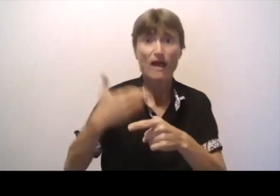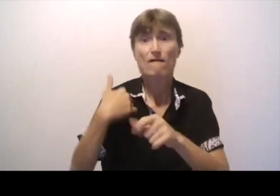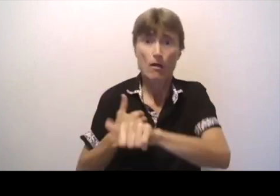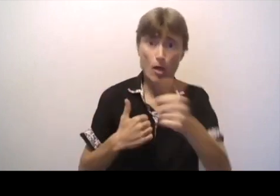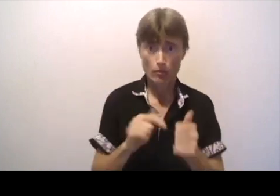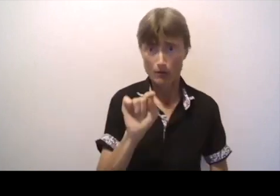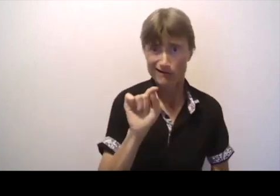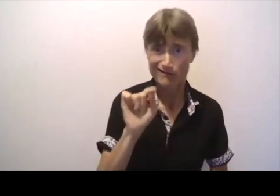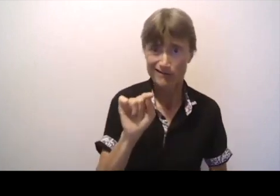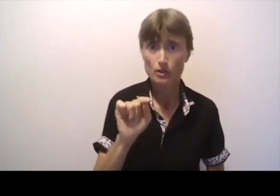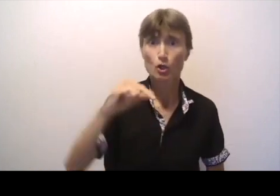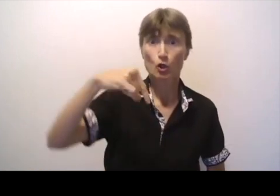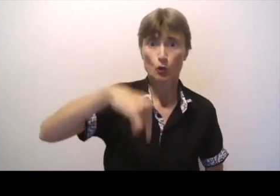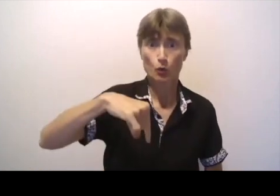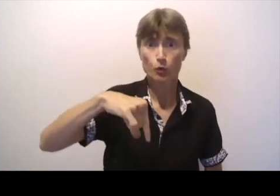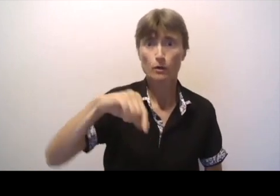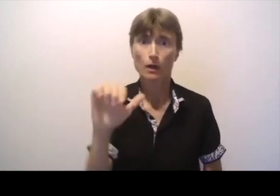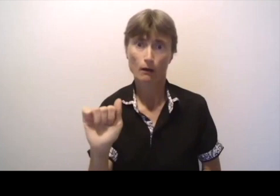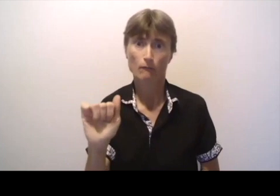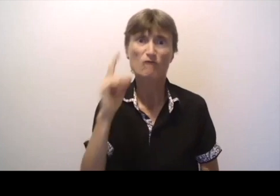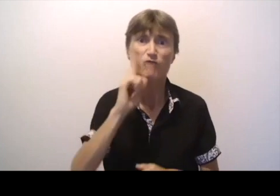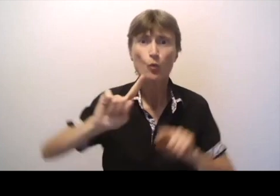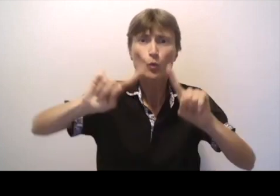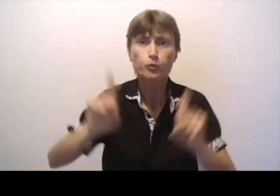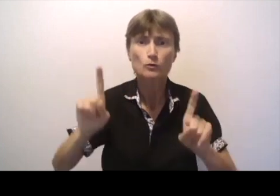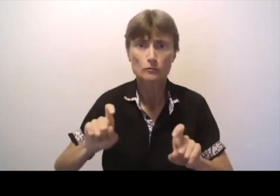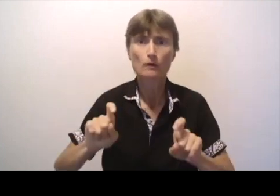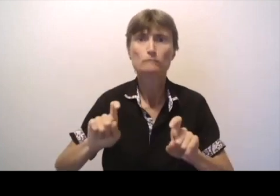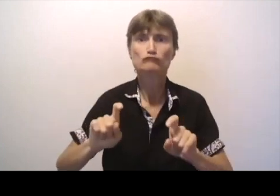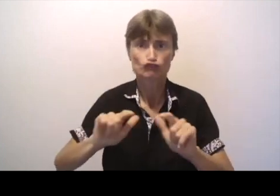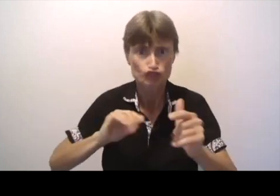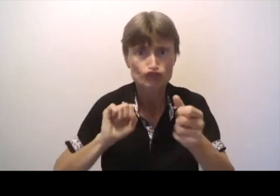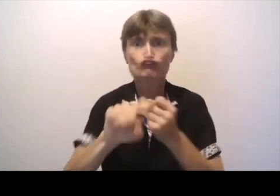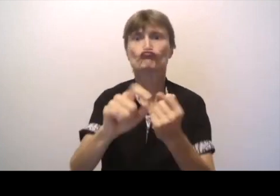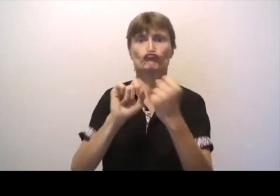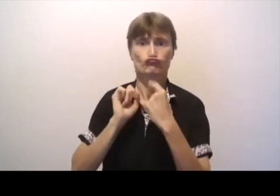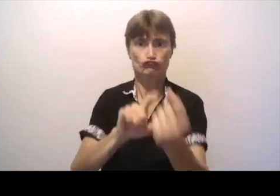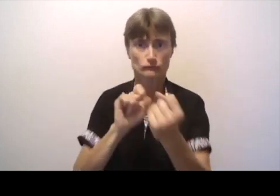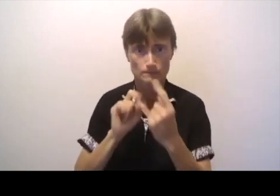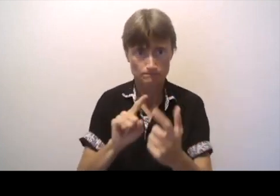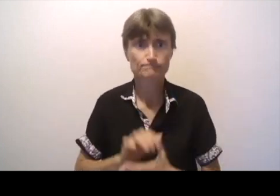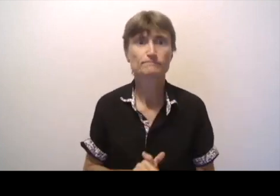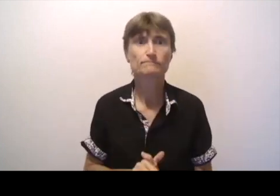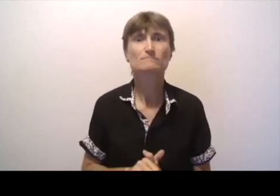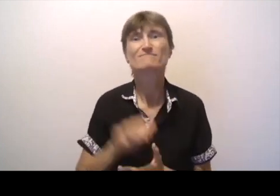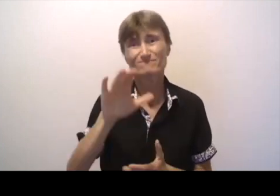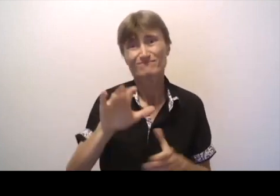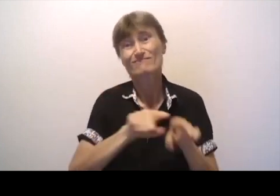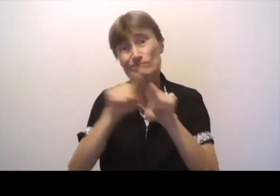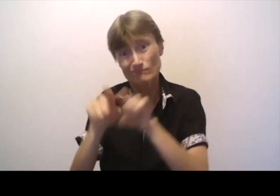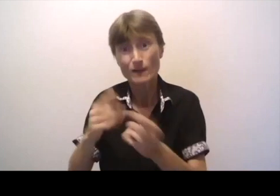fantastic guests now it wouldn't be a zoom call if some technical difficulties didn't occur as